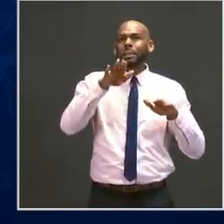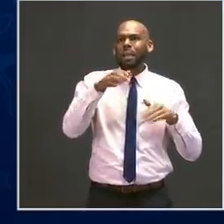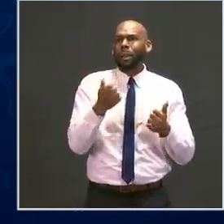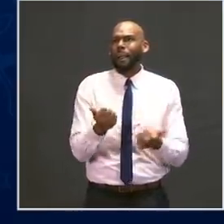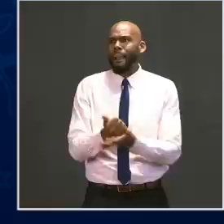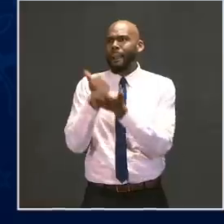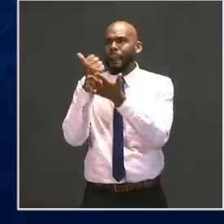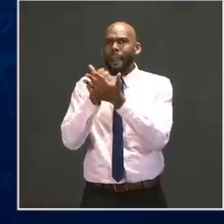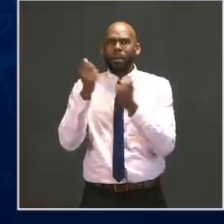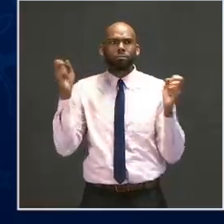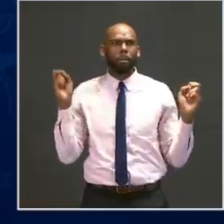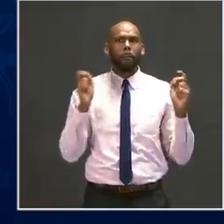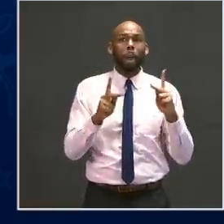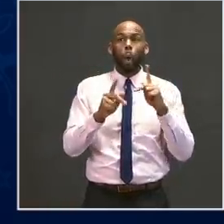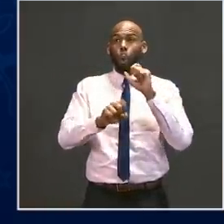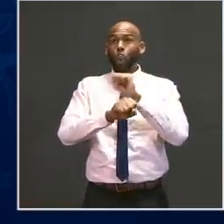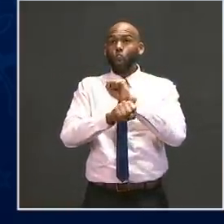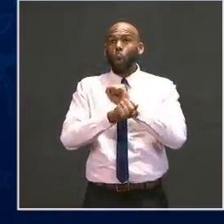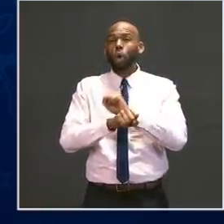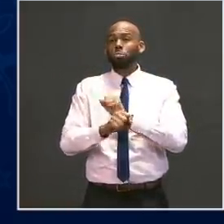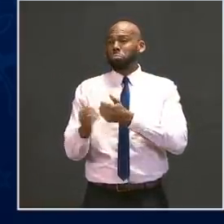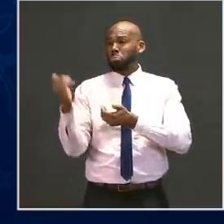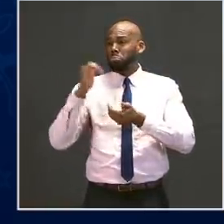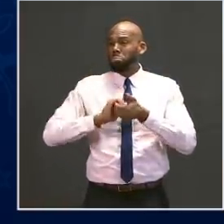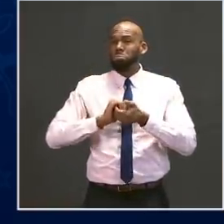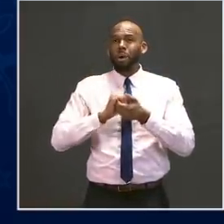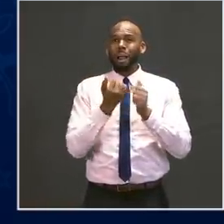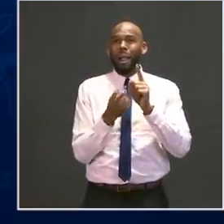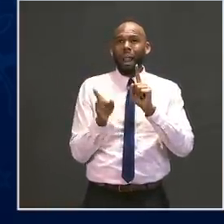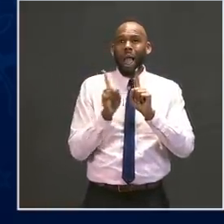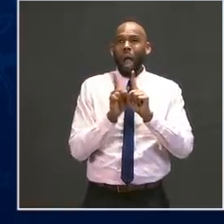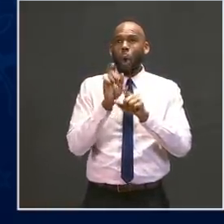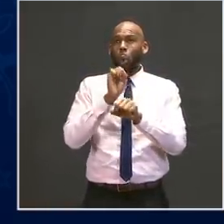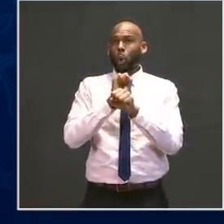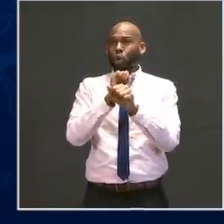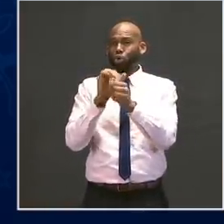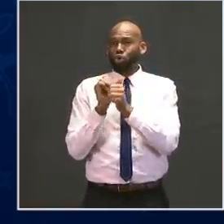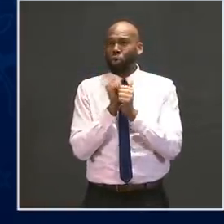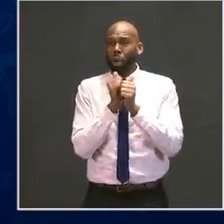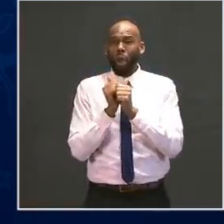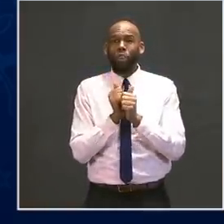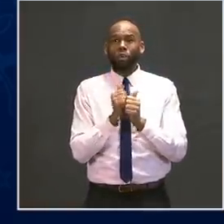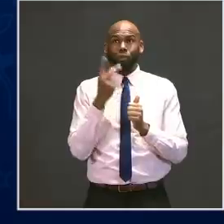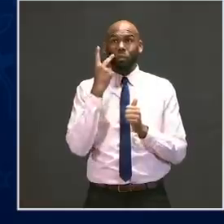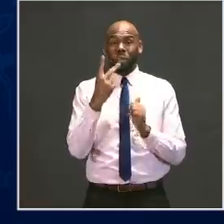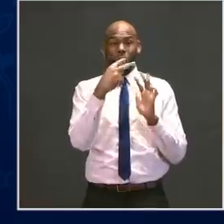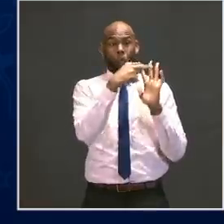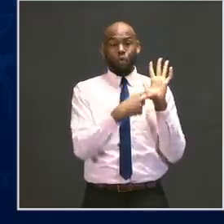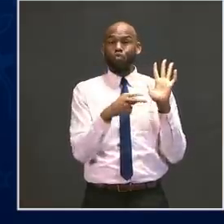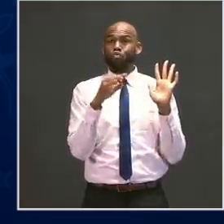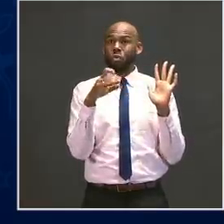He wants to work with our partners and allies, as you've seen from the readouts we've done from the President's engagement.